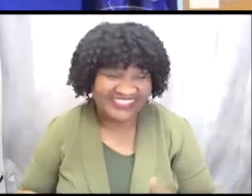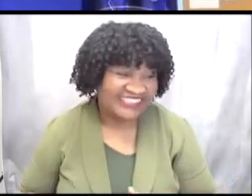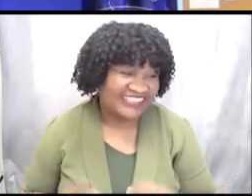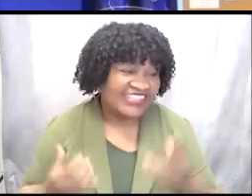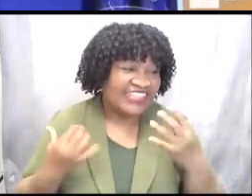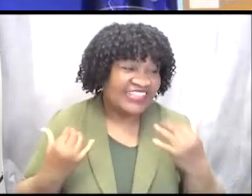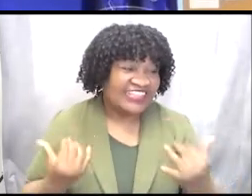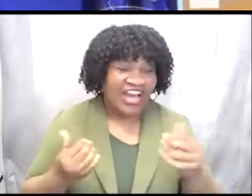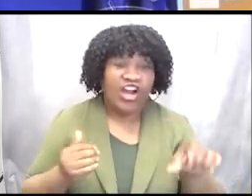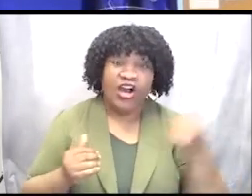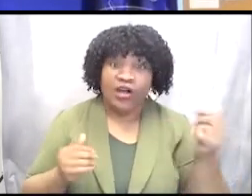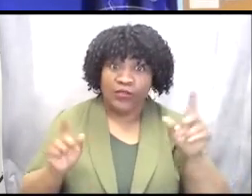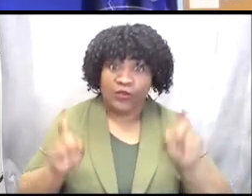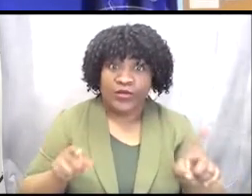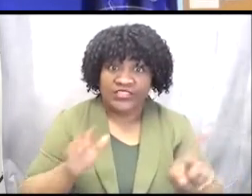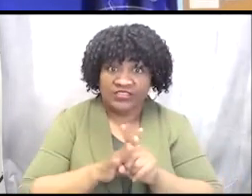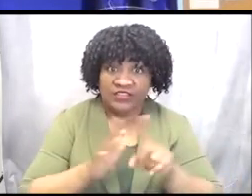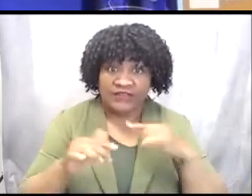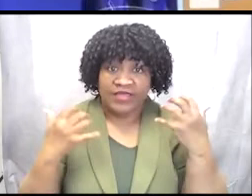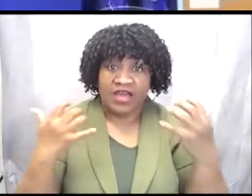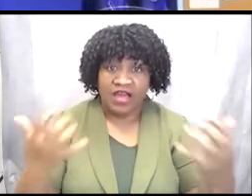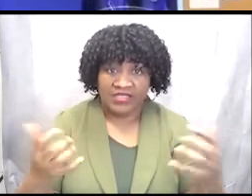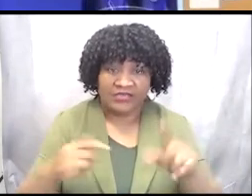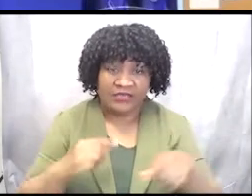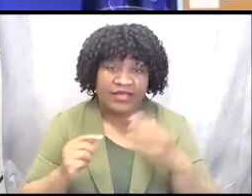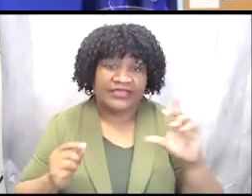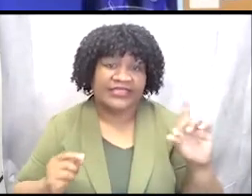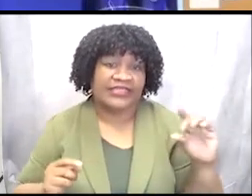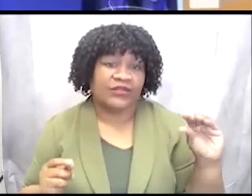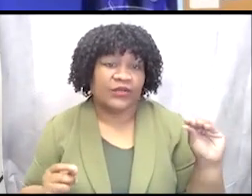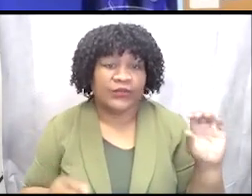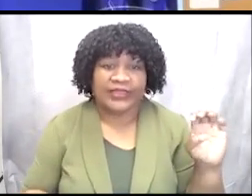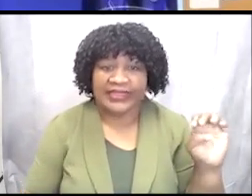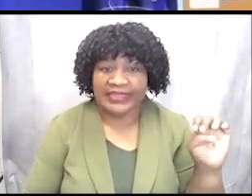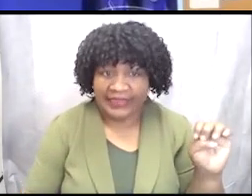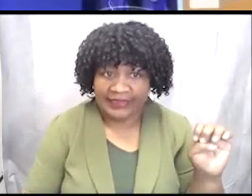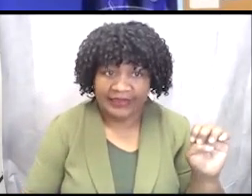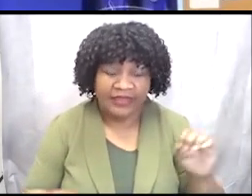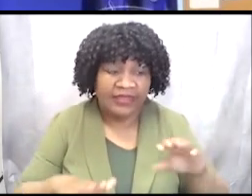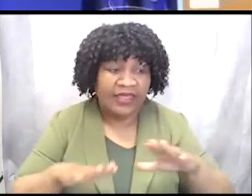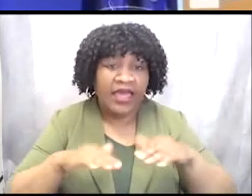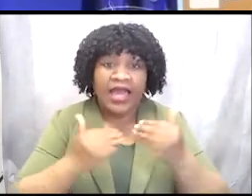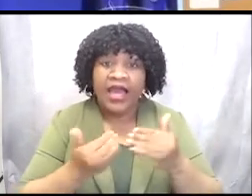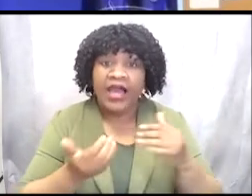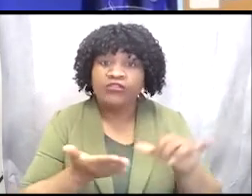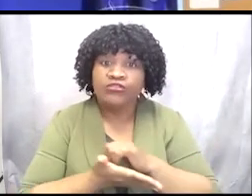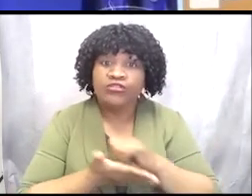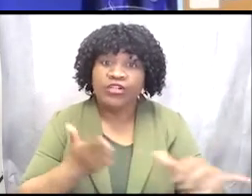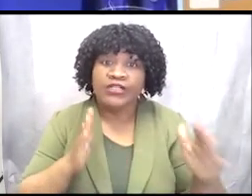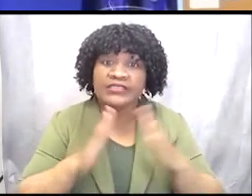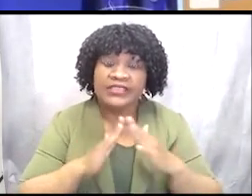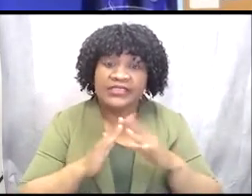So a question from the audience is around the DOE, and it's, how will the New York City Department of Education